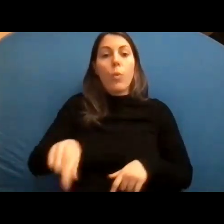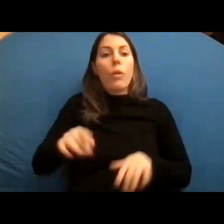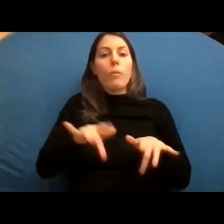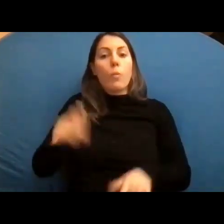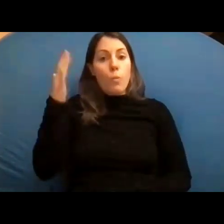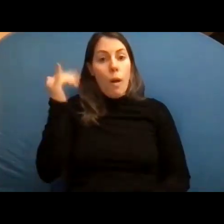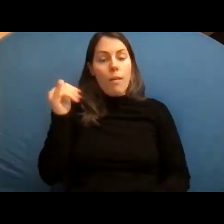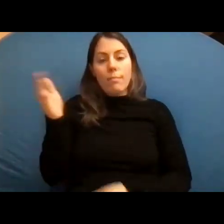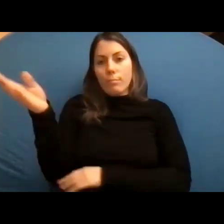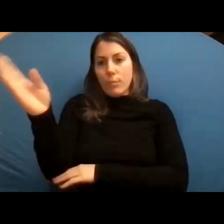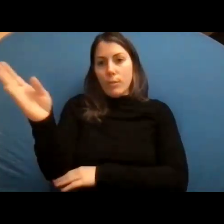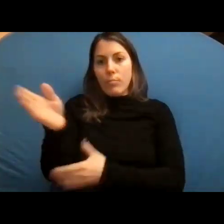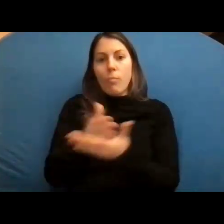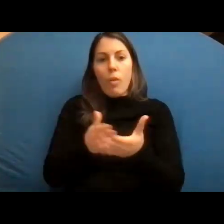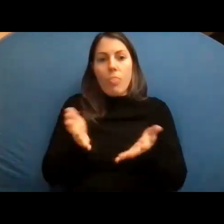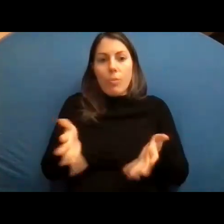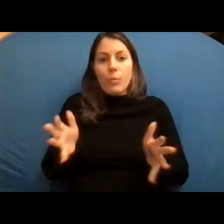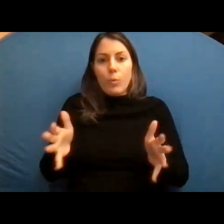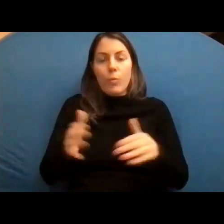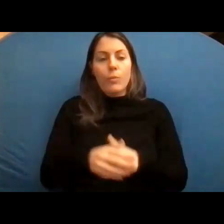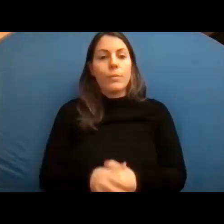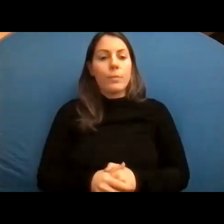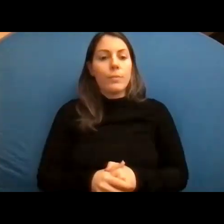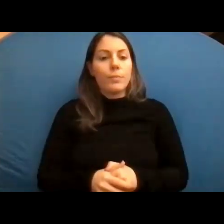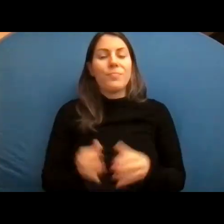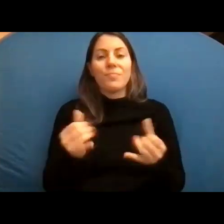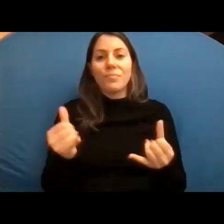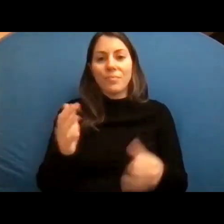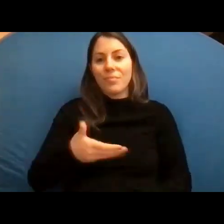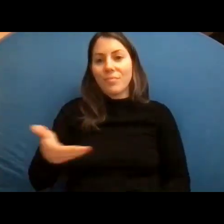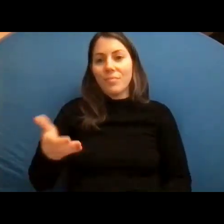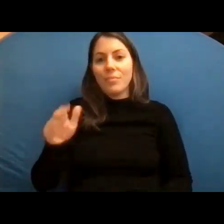recording. We are just recording the presentation itself.